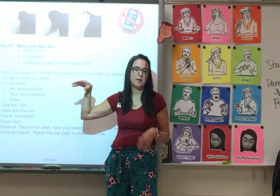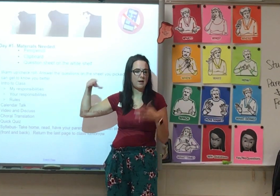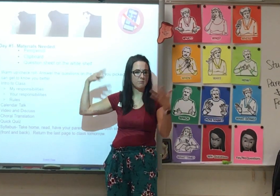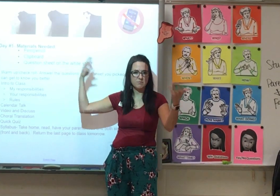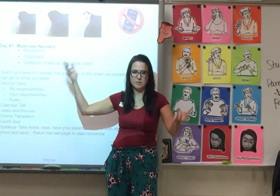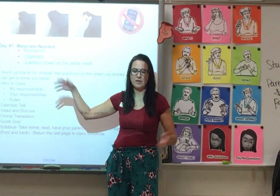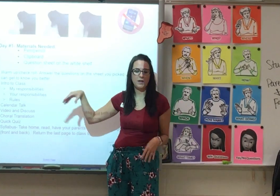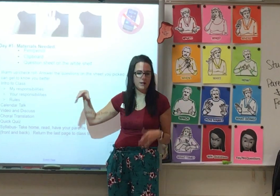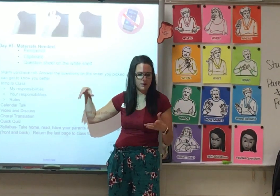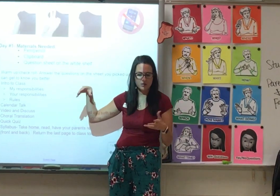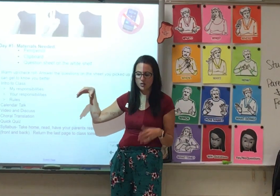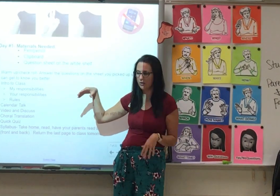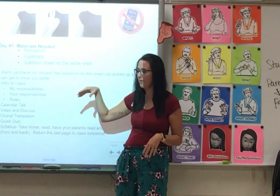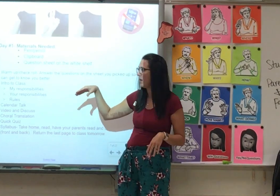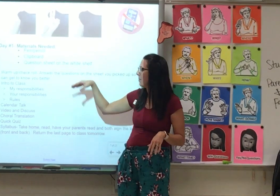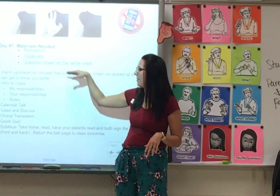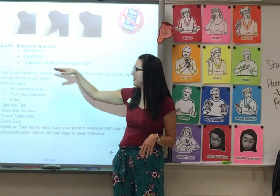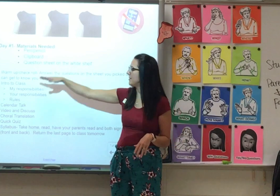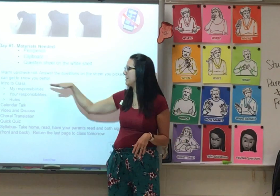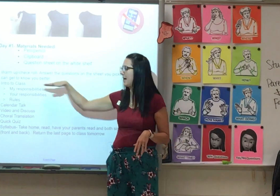But it could be that I'm speaking English too.